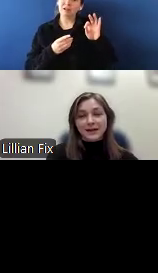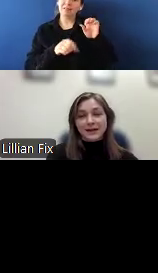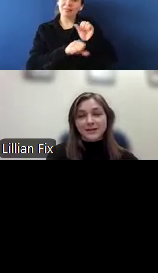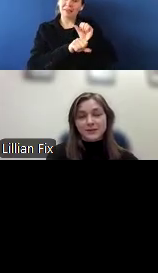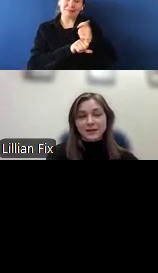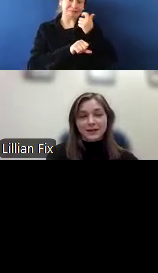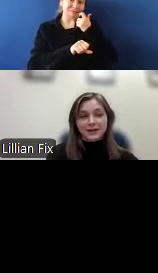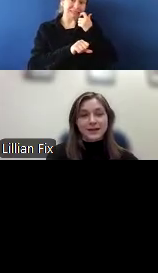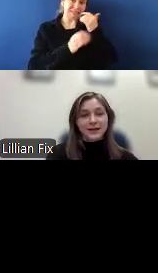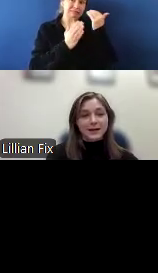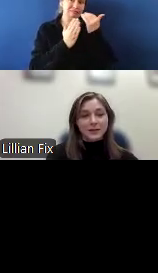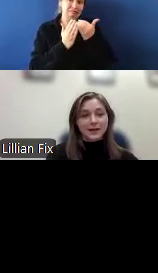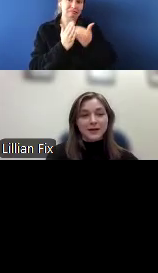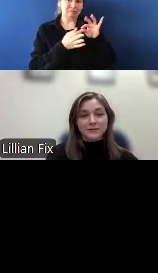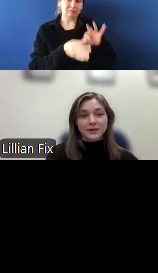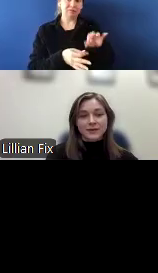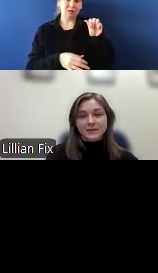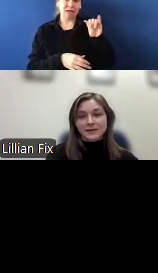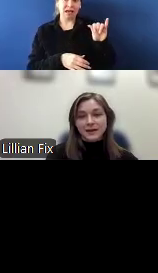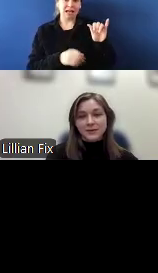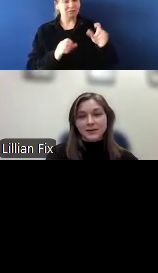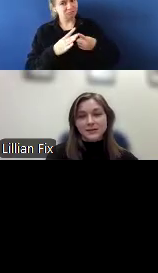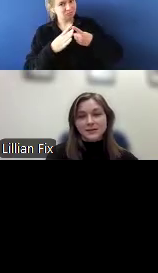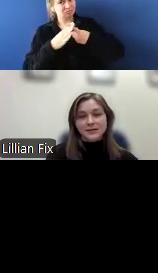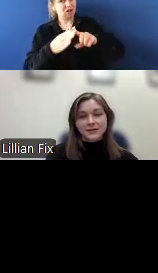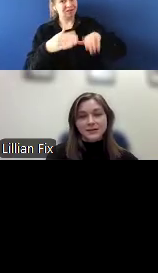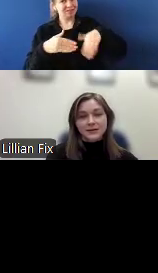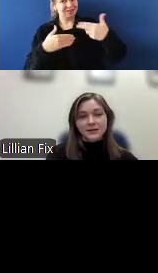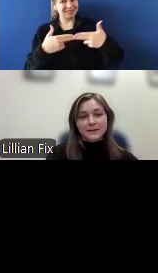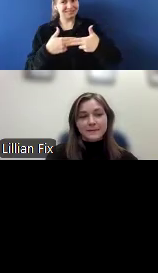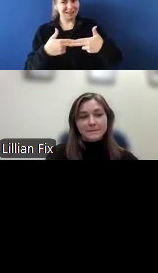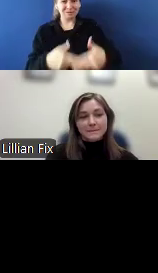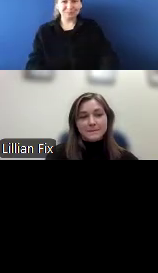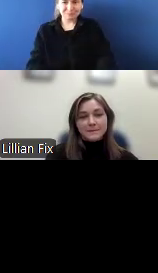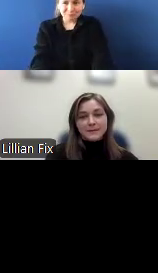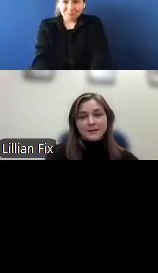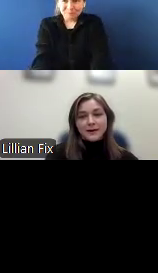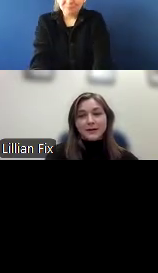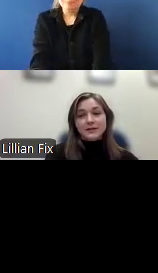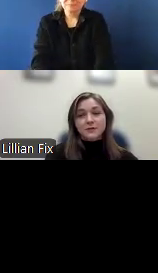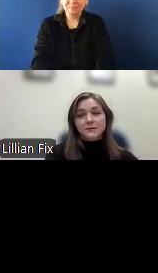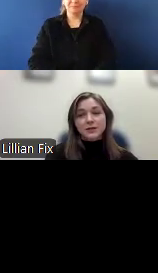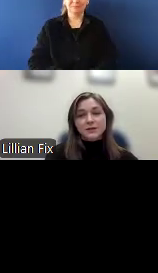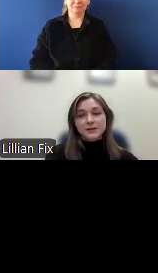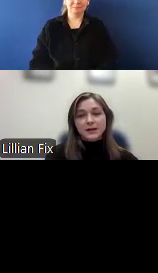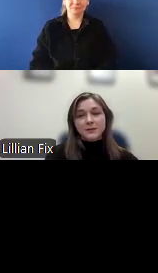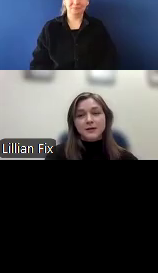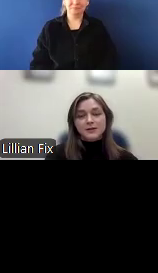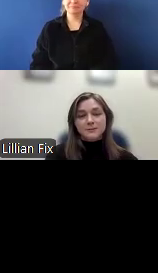on AI. So, we can kick it off with the next slide, please. All right, so first,